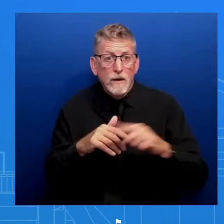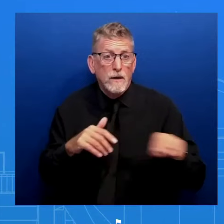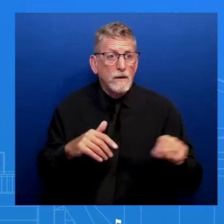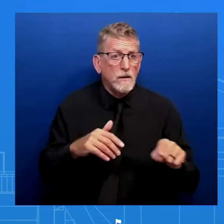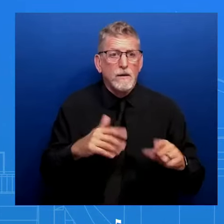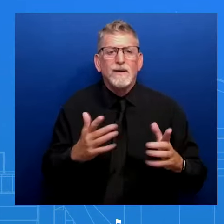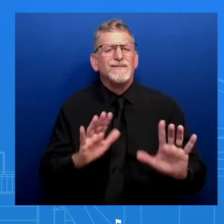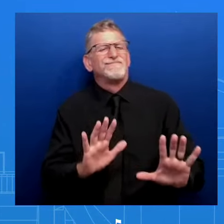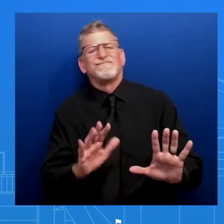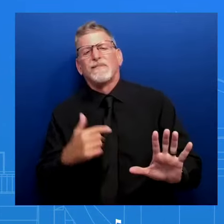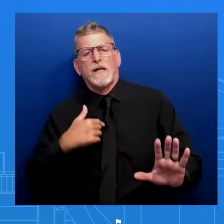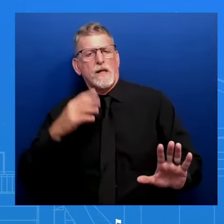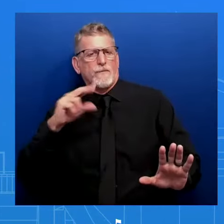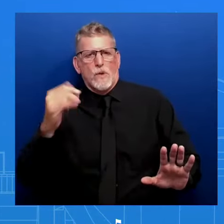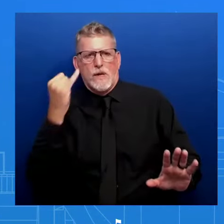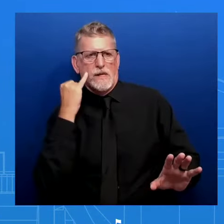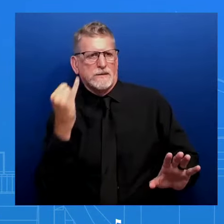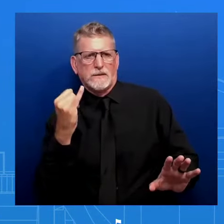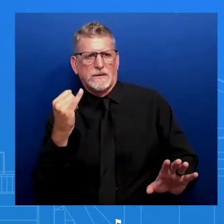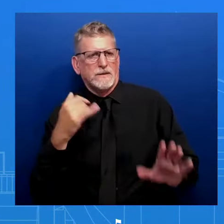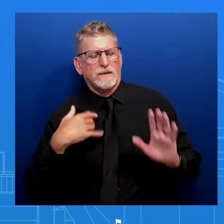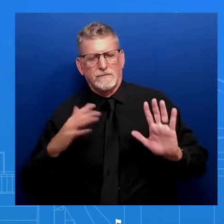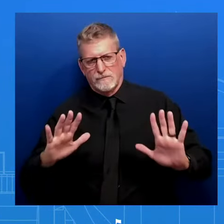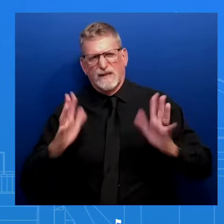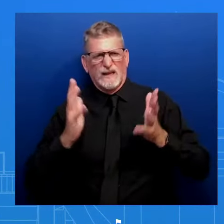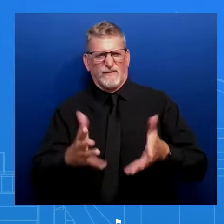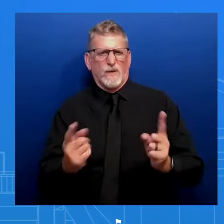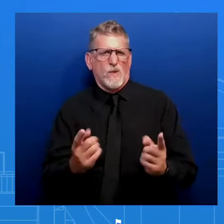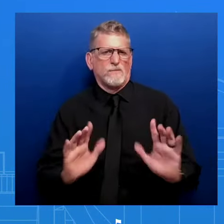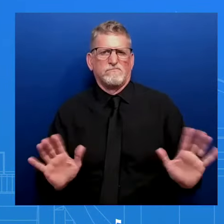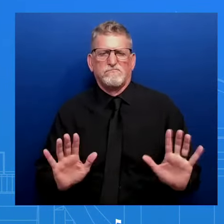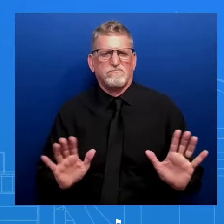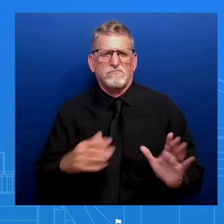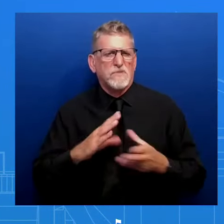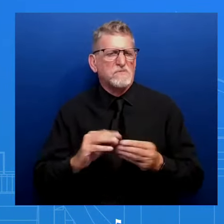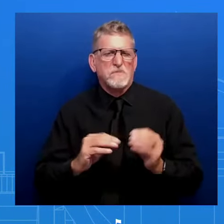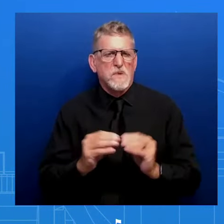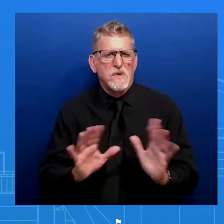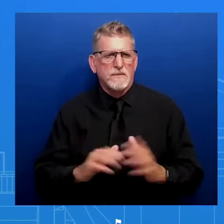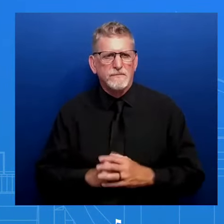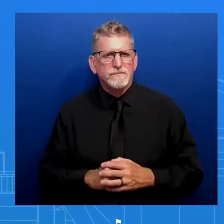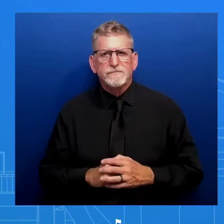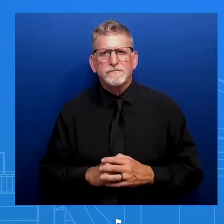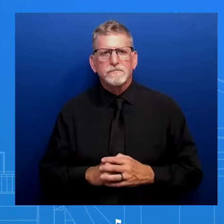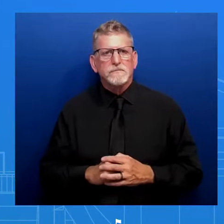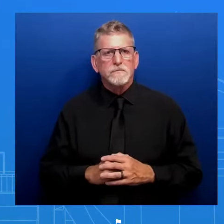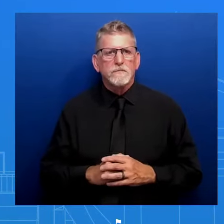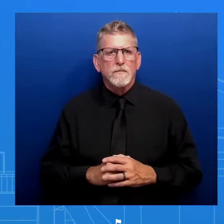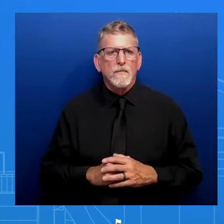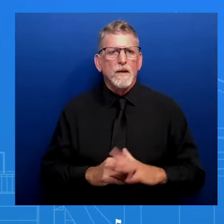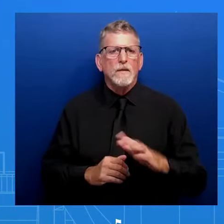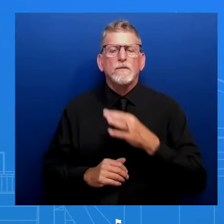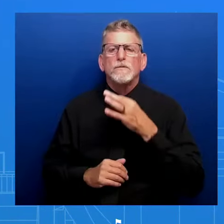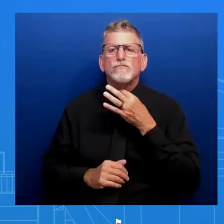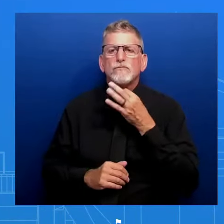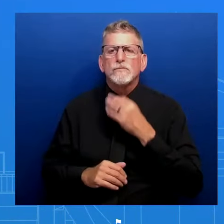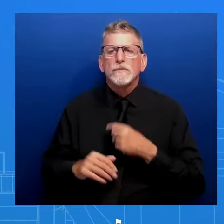In the Department of Justice's statement on the Biden administration lawsuit against the state of Texas, it said, quote, "The presence of the floating barrier